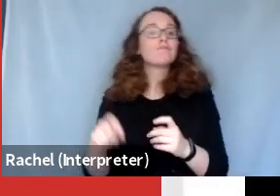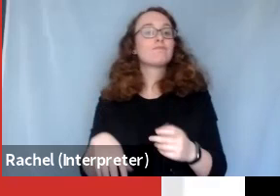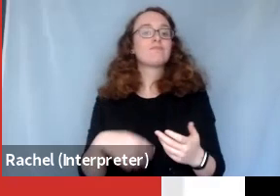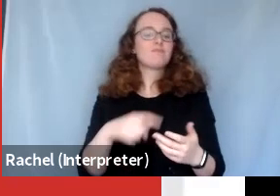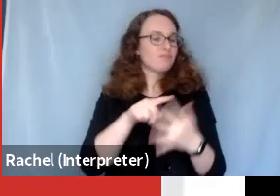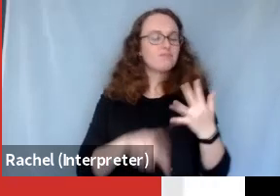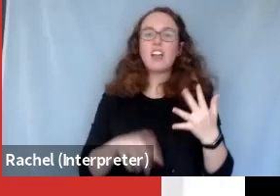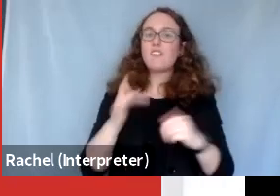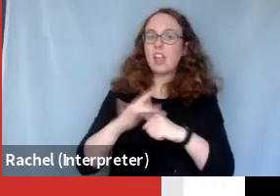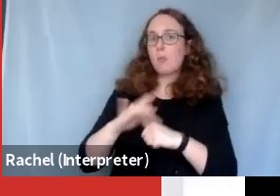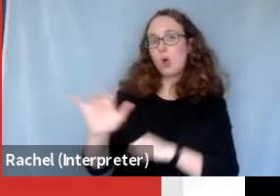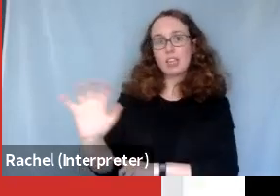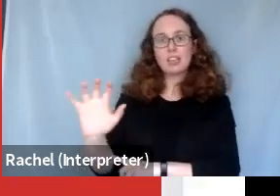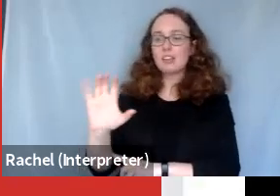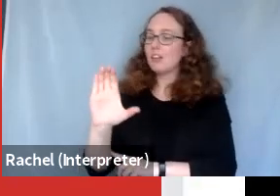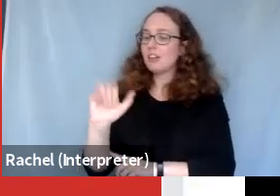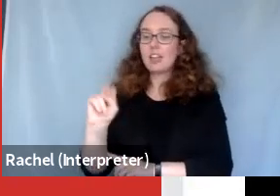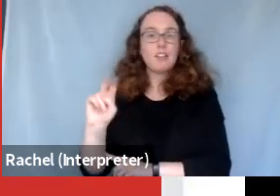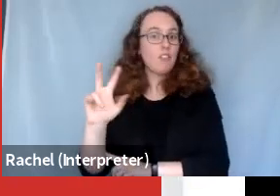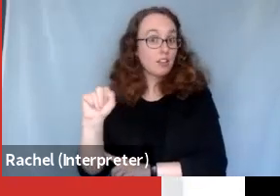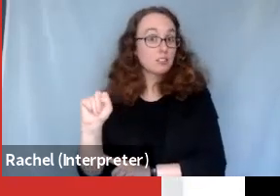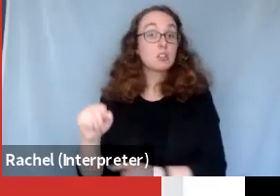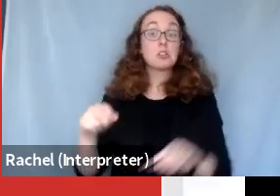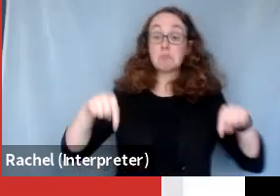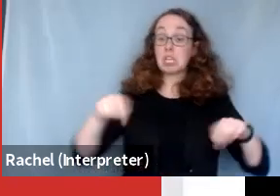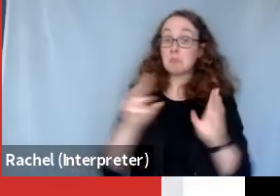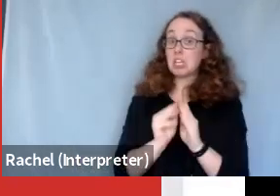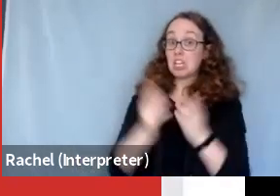questions today we'll go ahead and end this meeting, you guys are free to